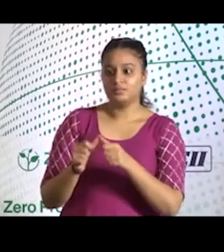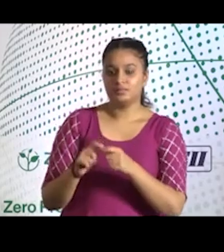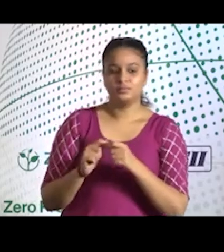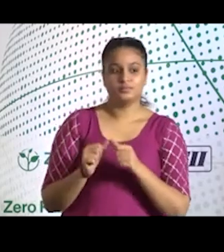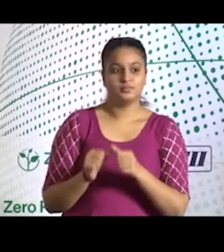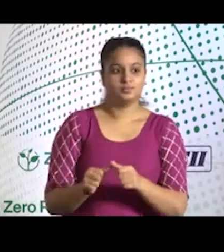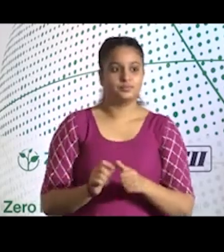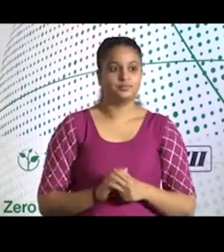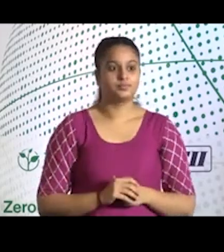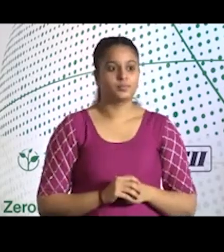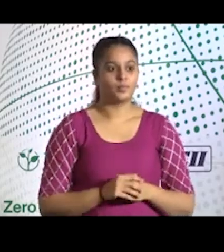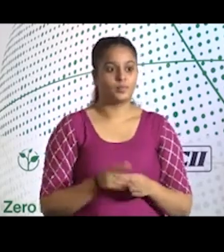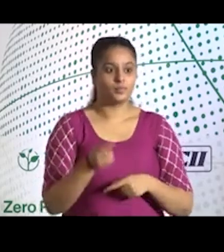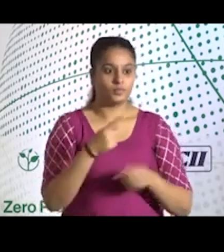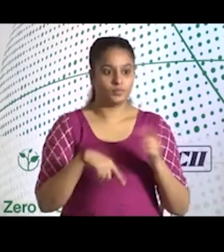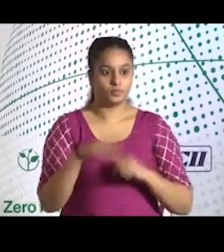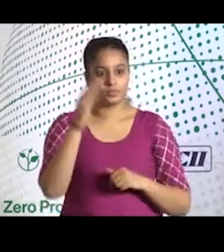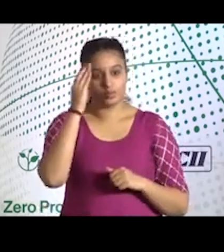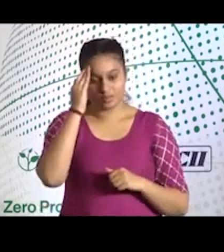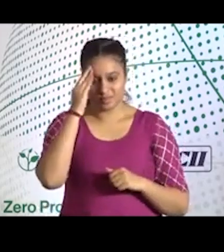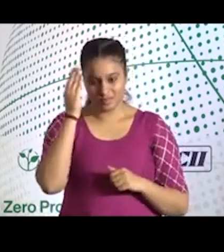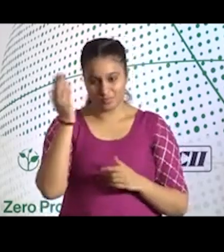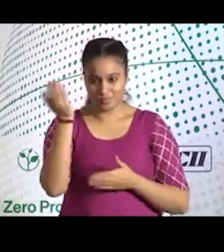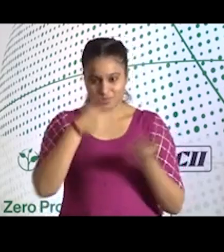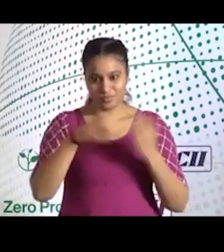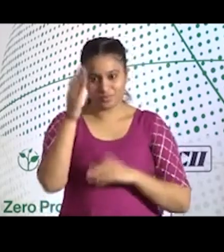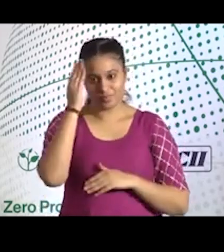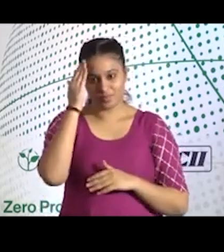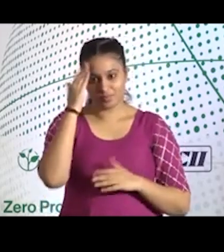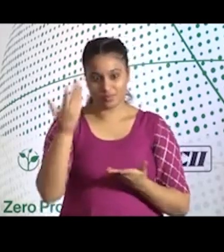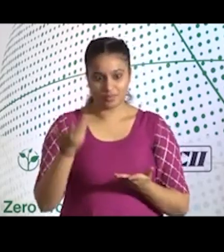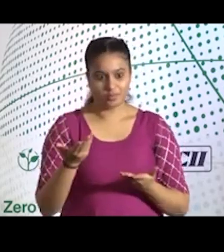And of course, everyone's familiar with these large language